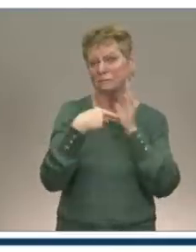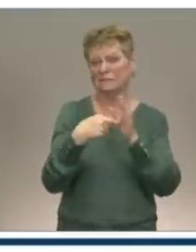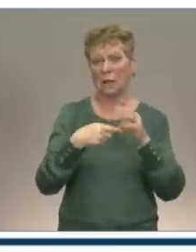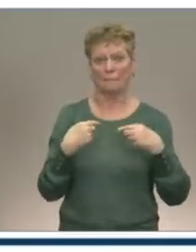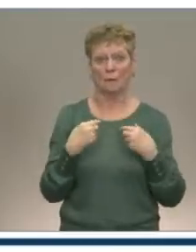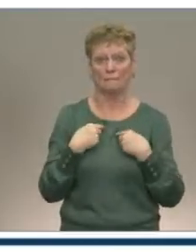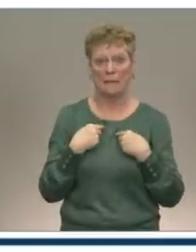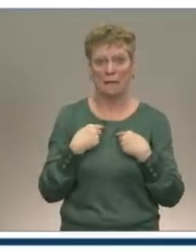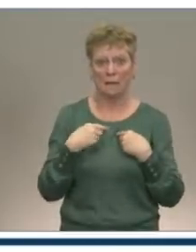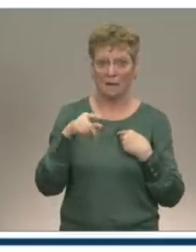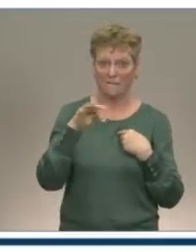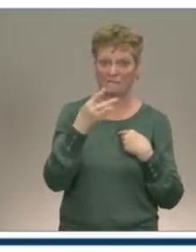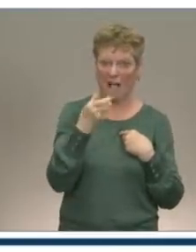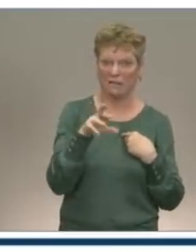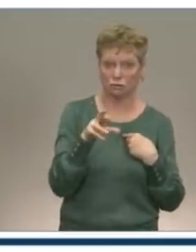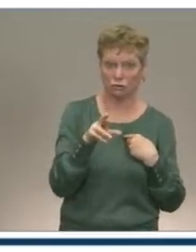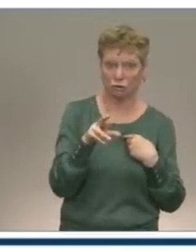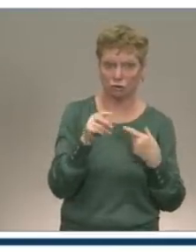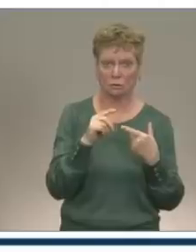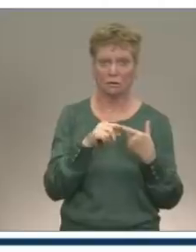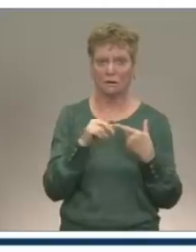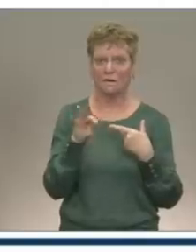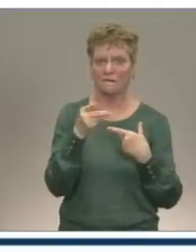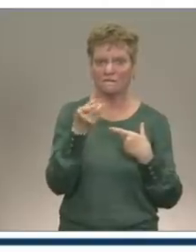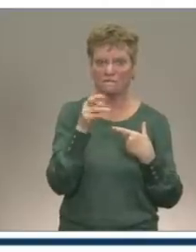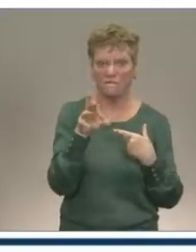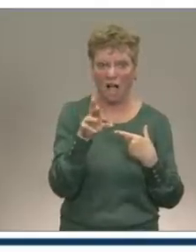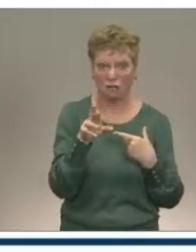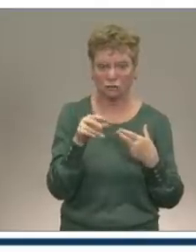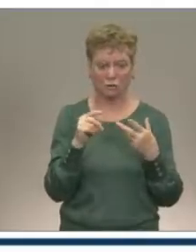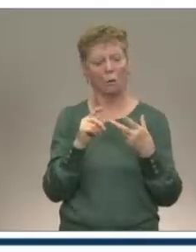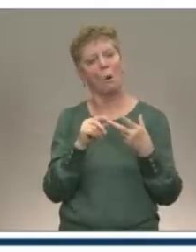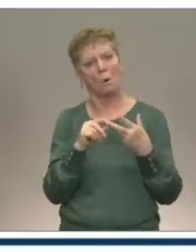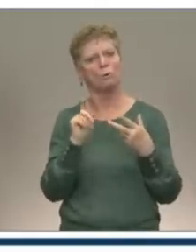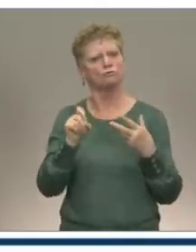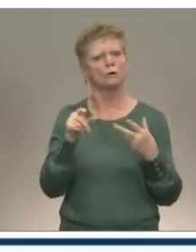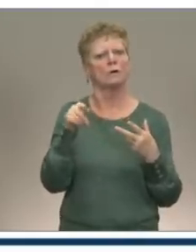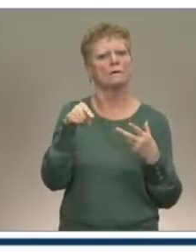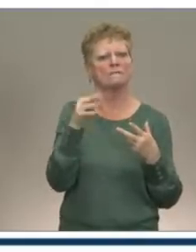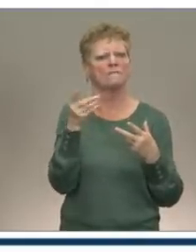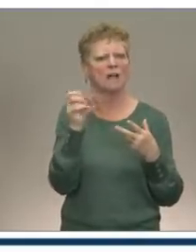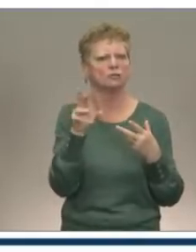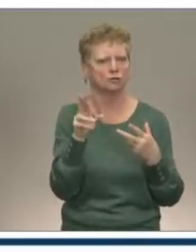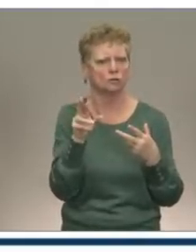pfizer then ideally i'd get a third my booster as a pfizer because that's the best but all but i